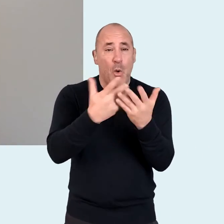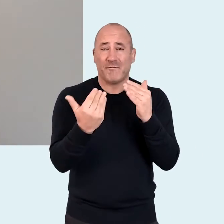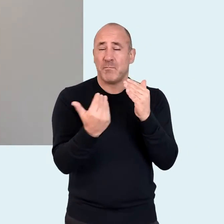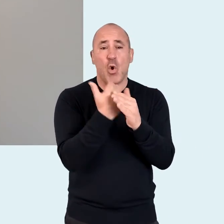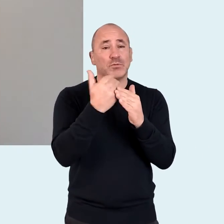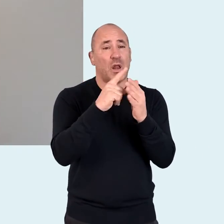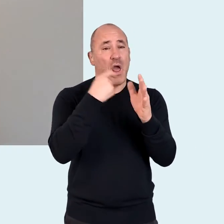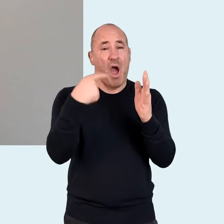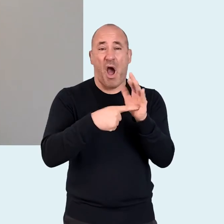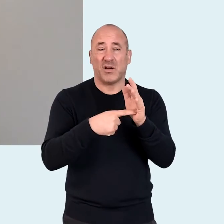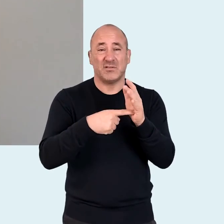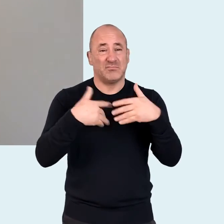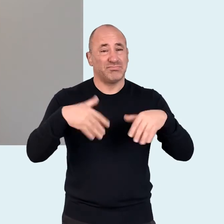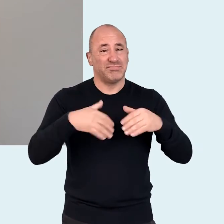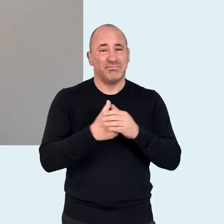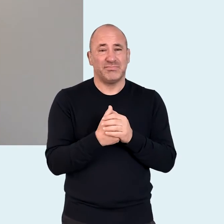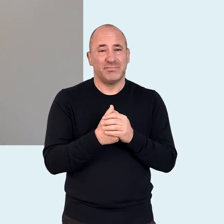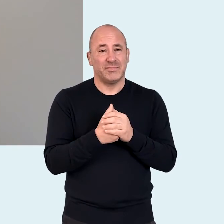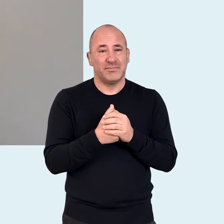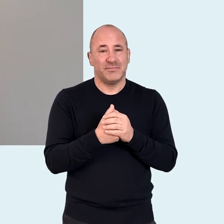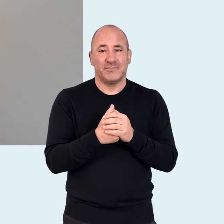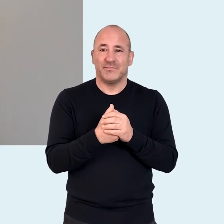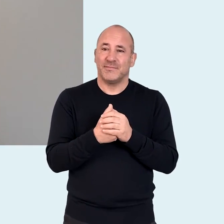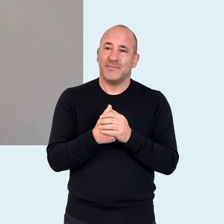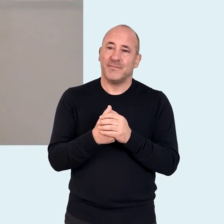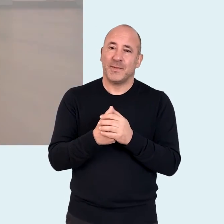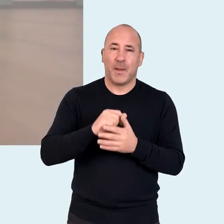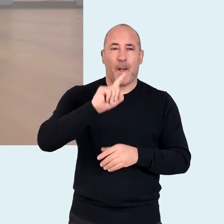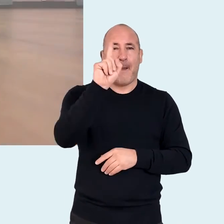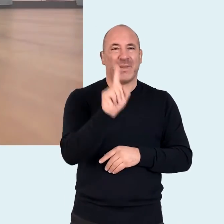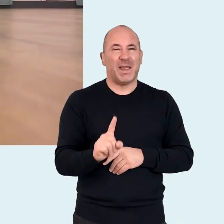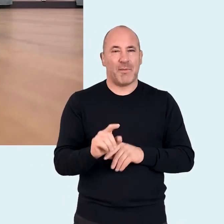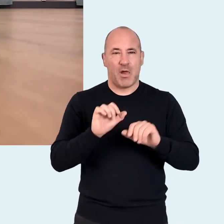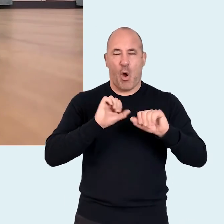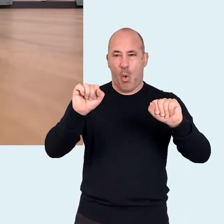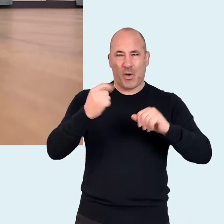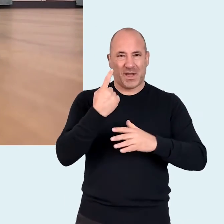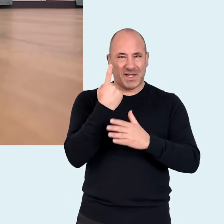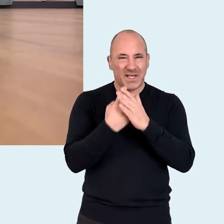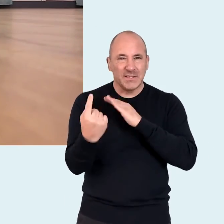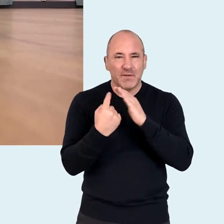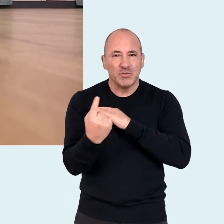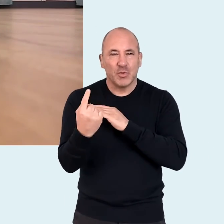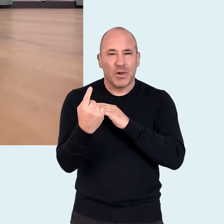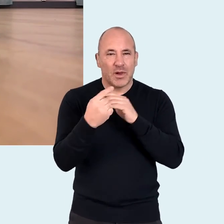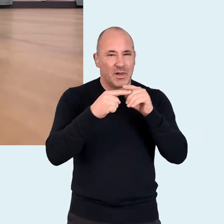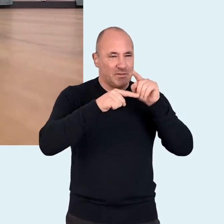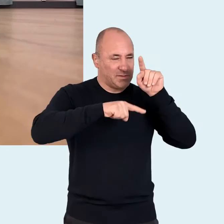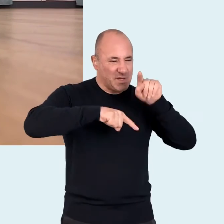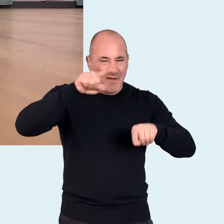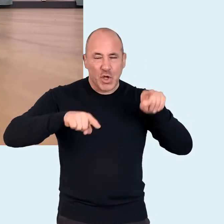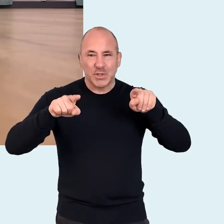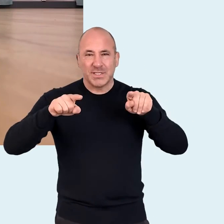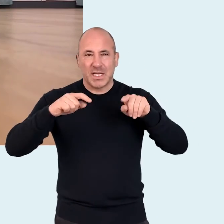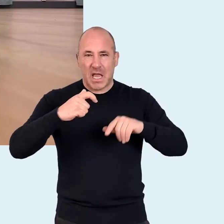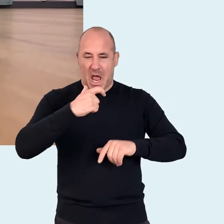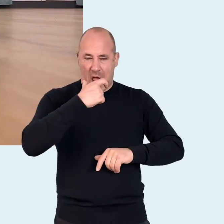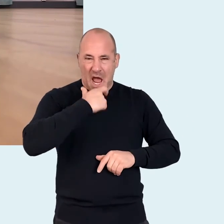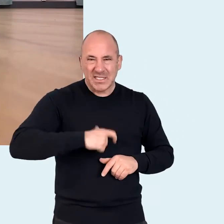right in the centre of contemporary art. People with their individuality, diversity and identity